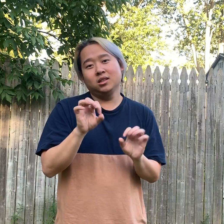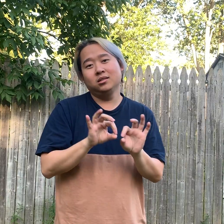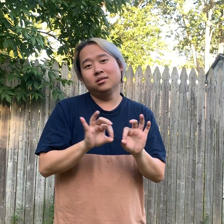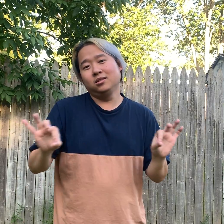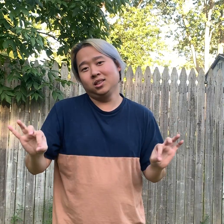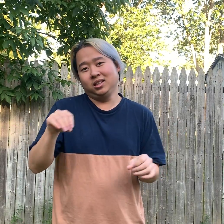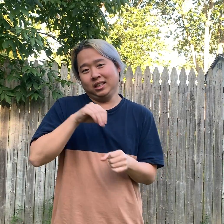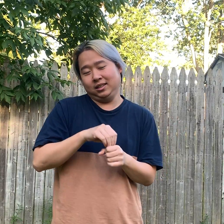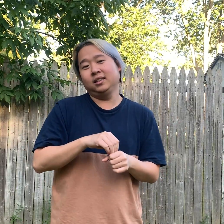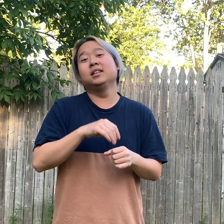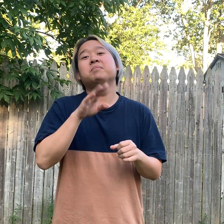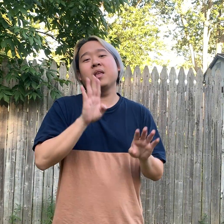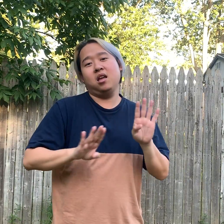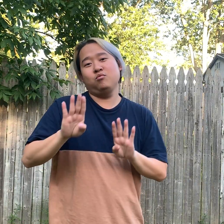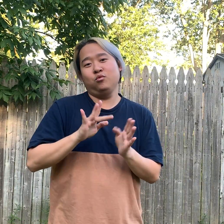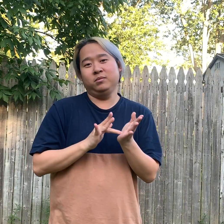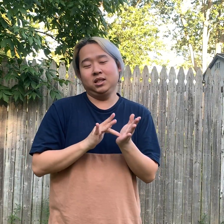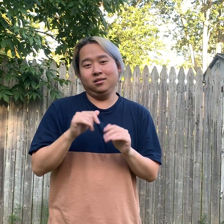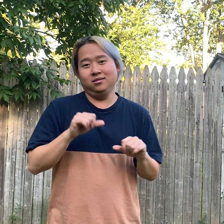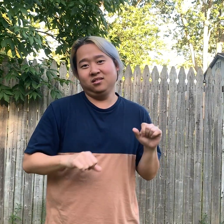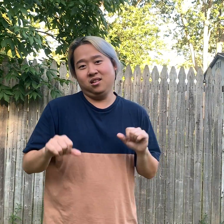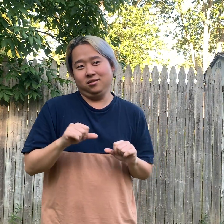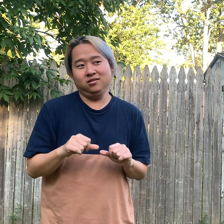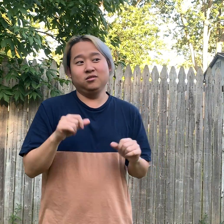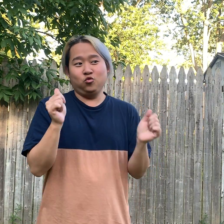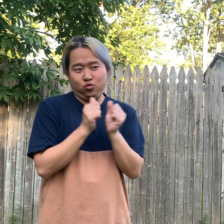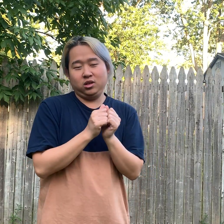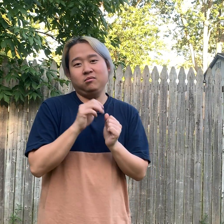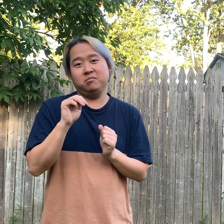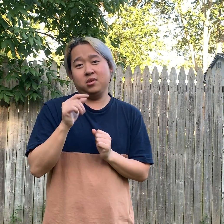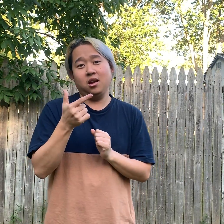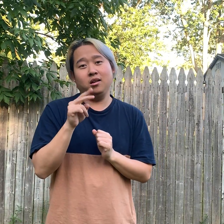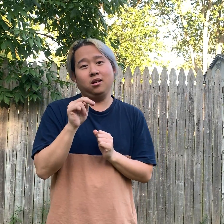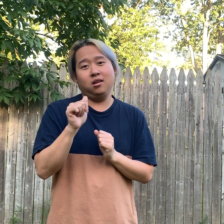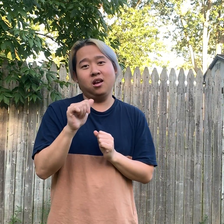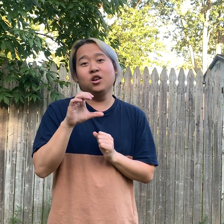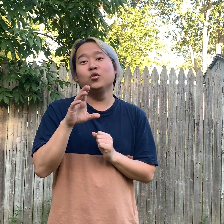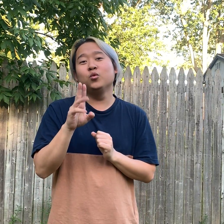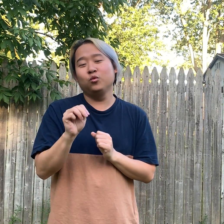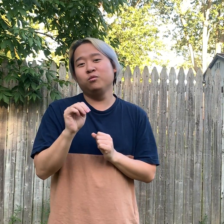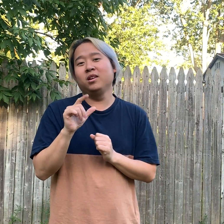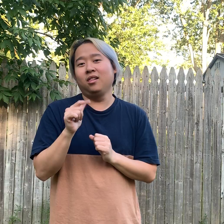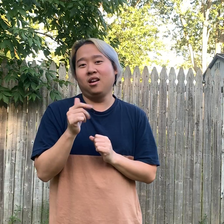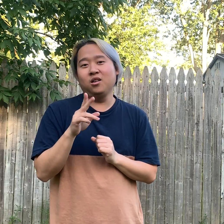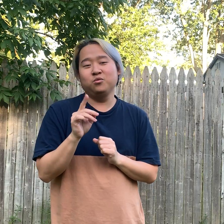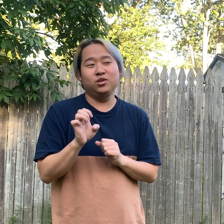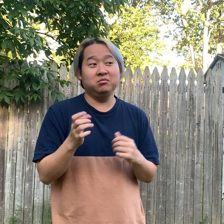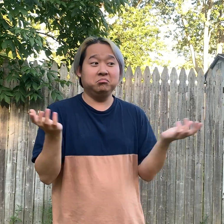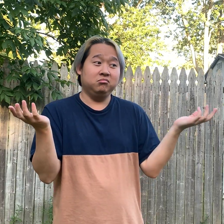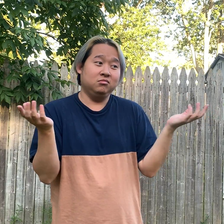with a BS in biomedical sciences, magna cum laude.